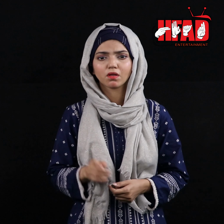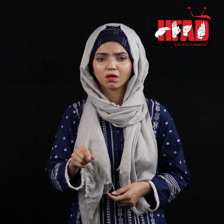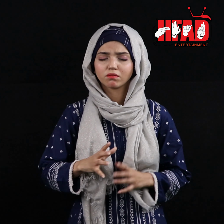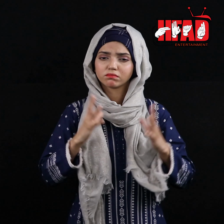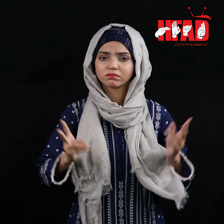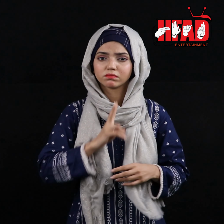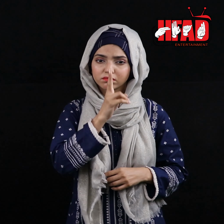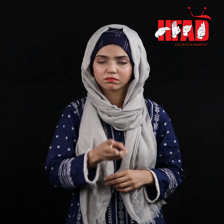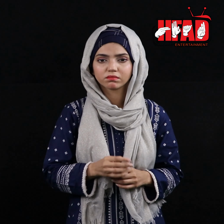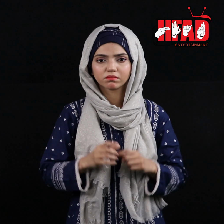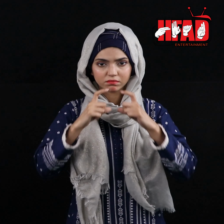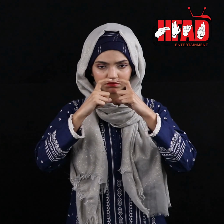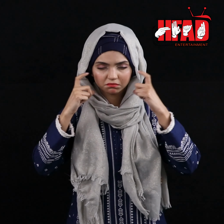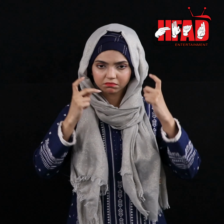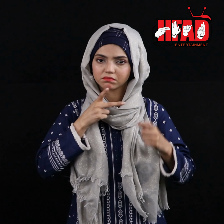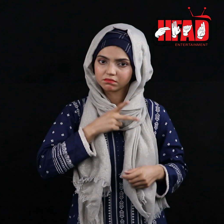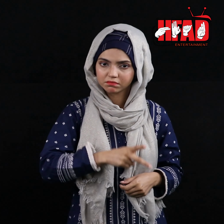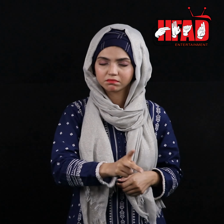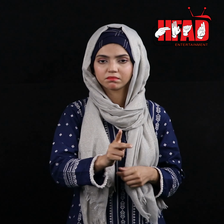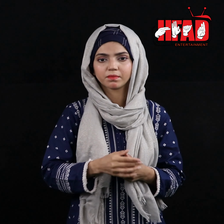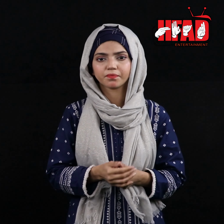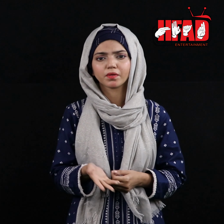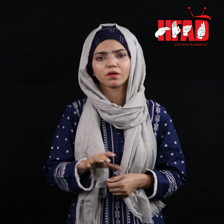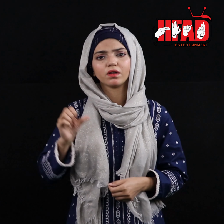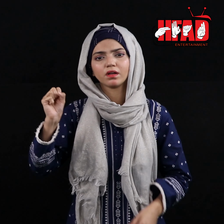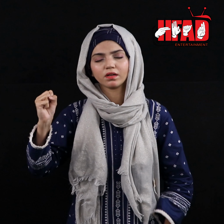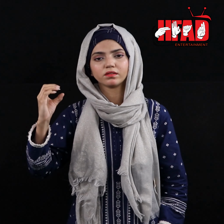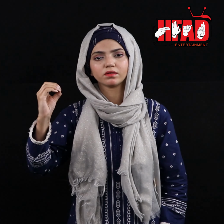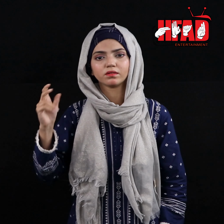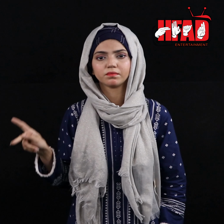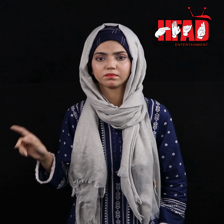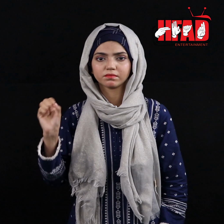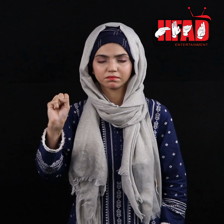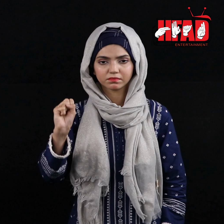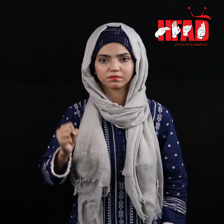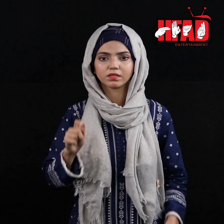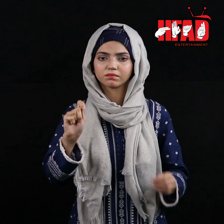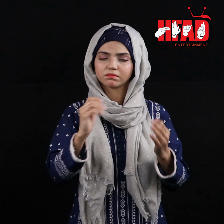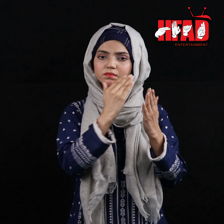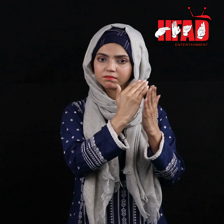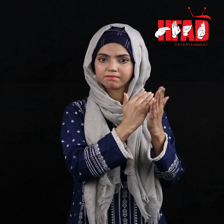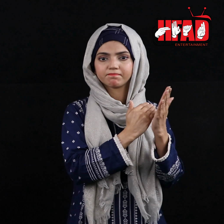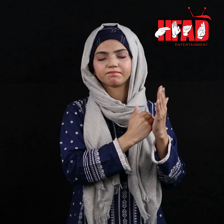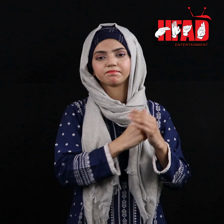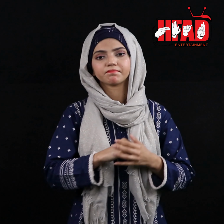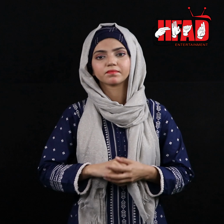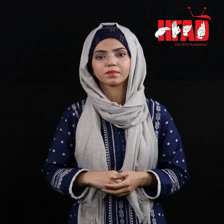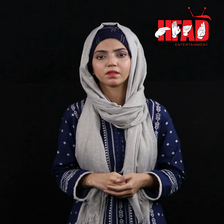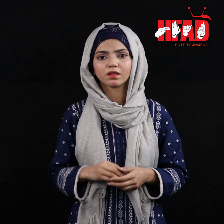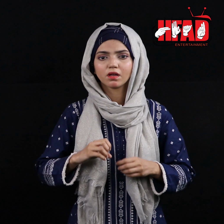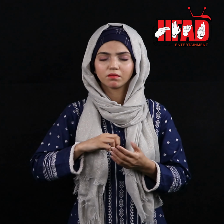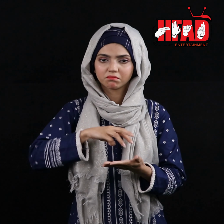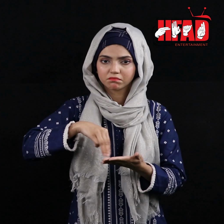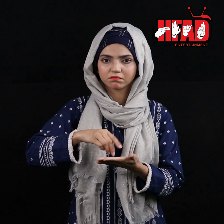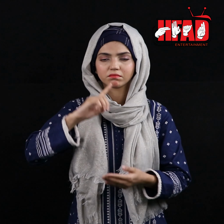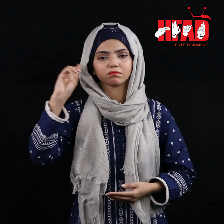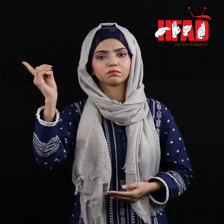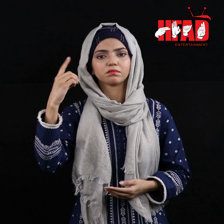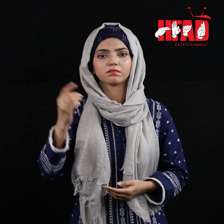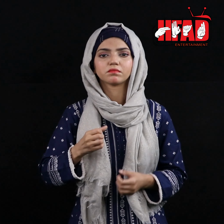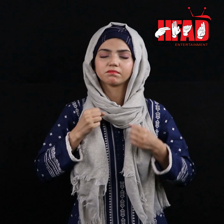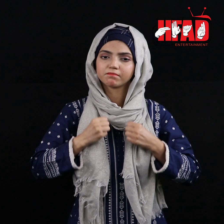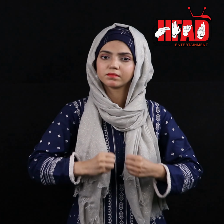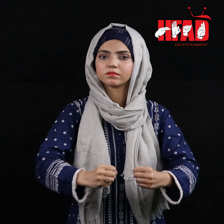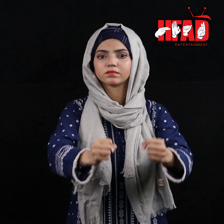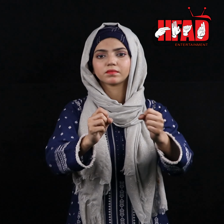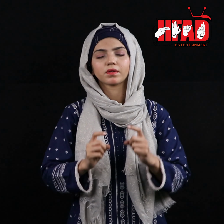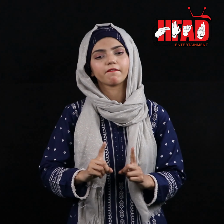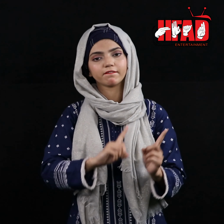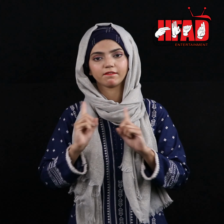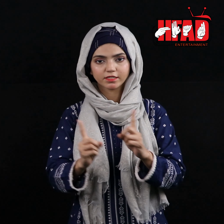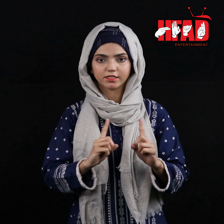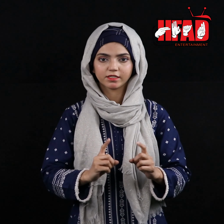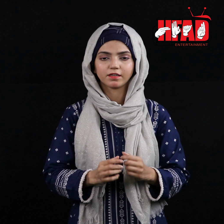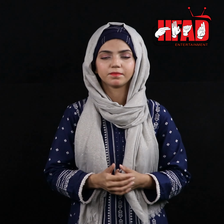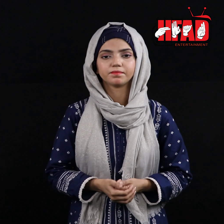He added that we have decided to launch a nationwide campaign for wearing masks and implementation of SOPs.